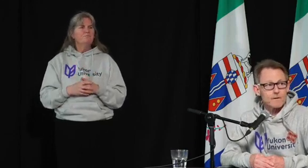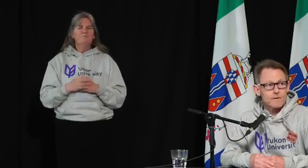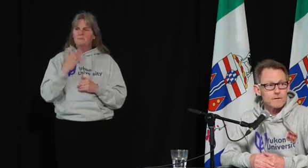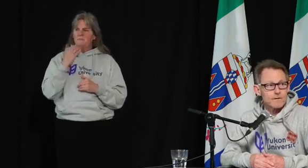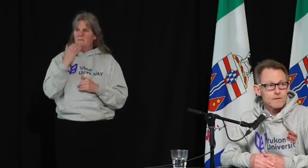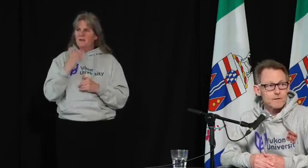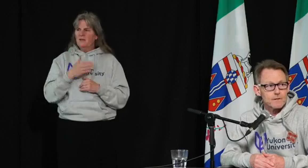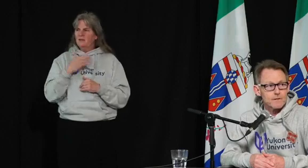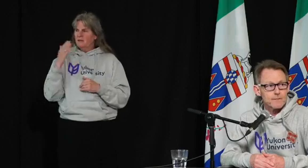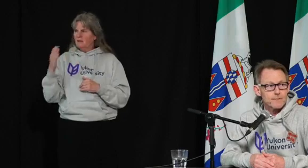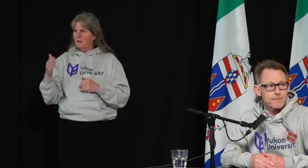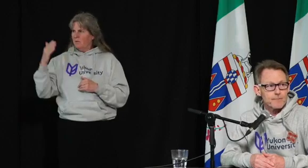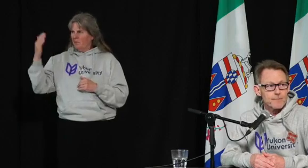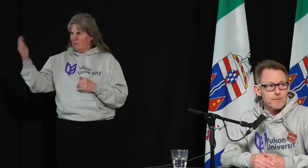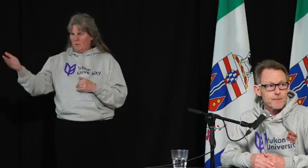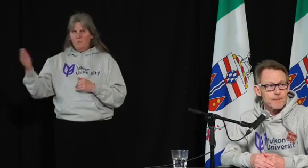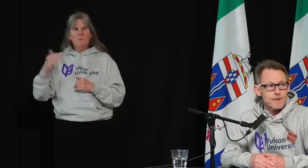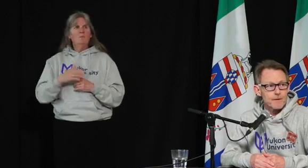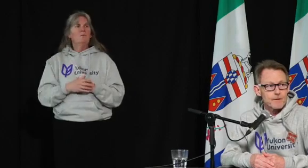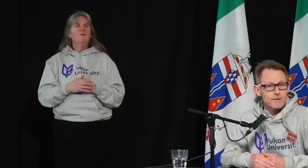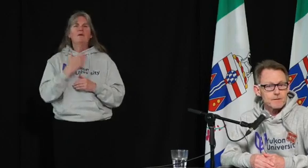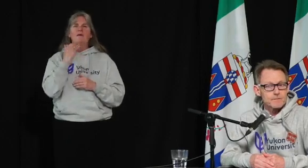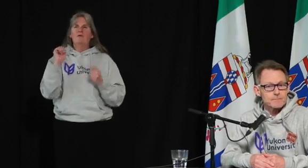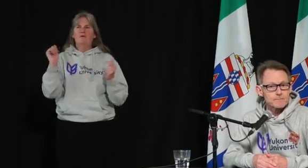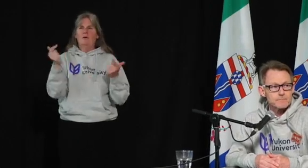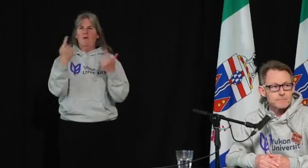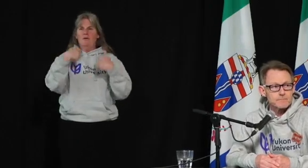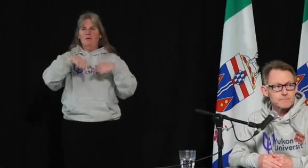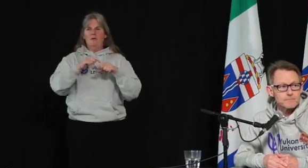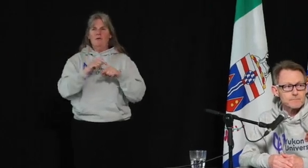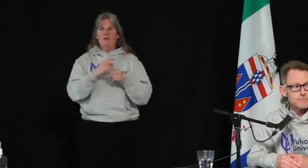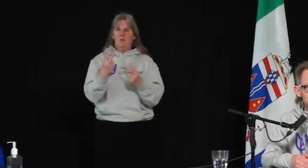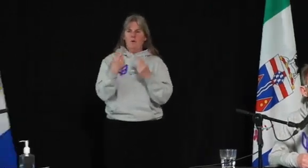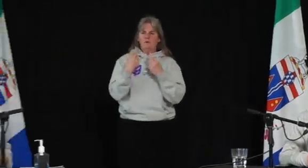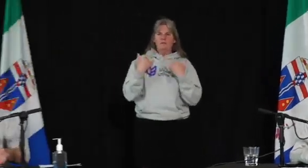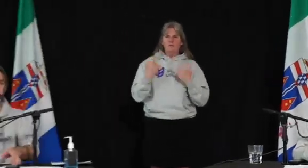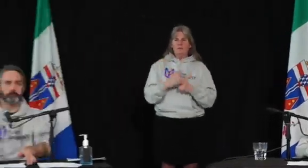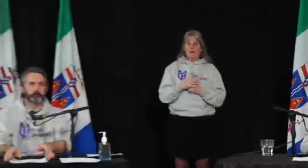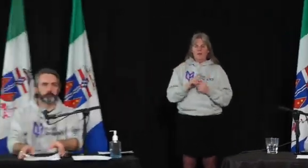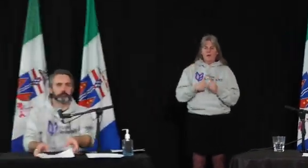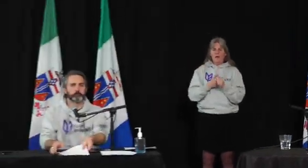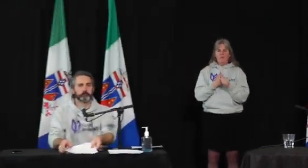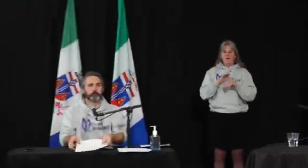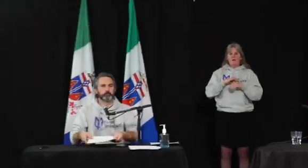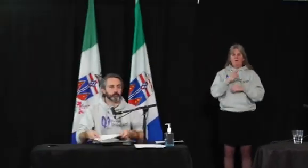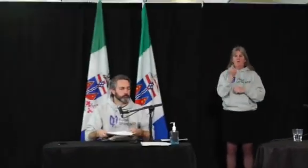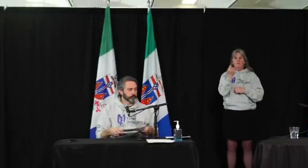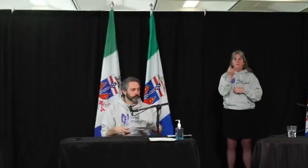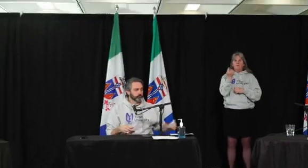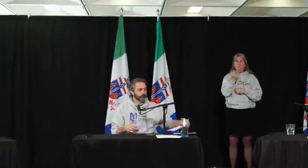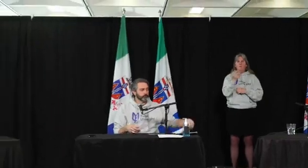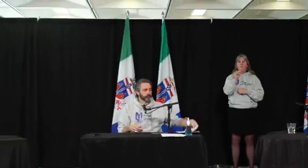Thank you, Premier Silver, Minister Pillai, Dr Hanley. Thank you everyone for your time today. The update on Tuesday, May